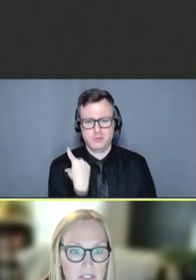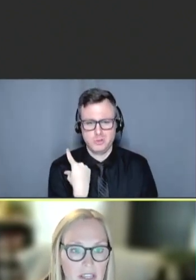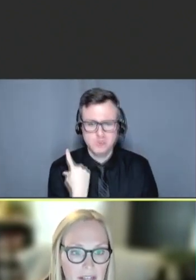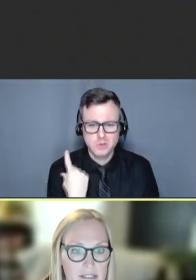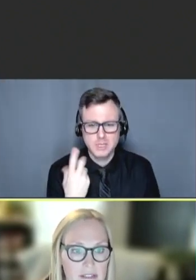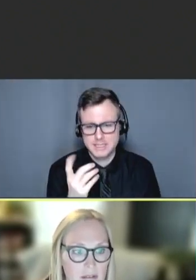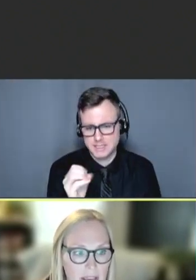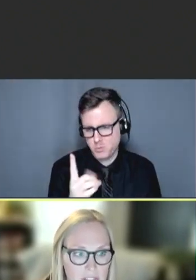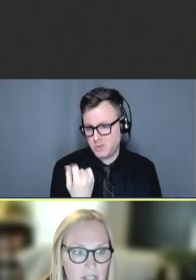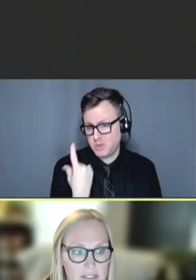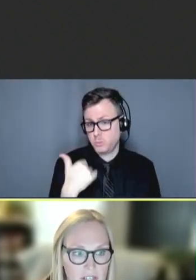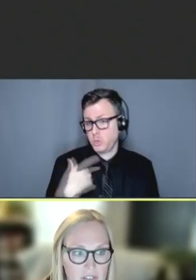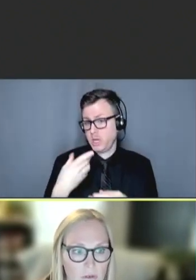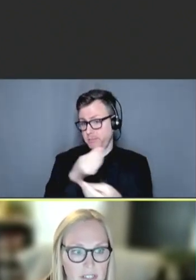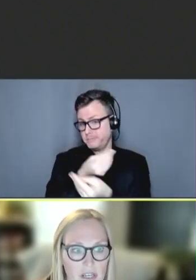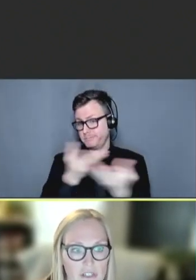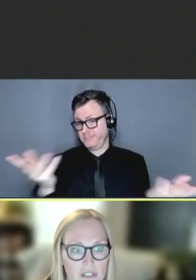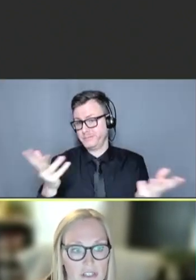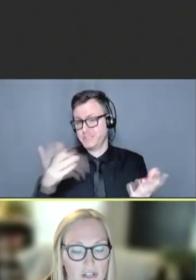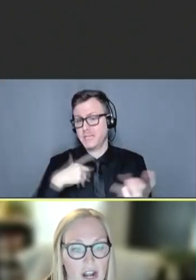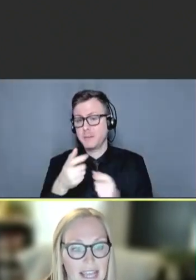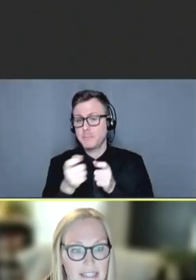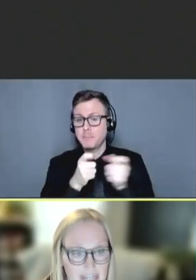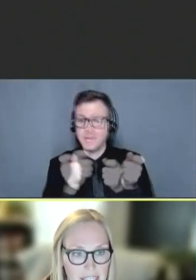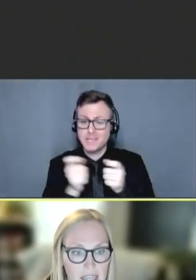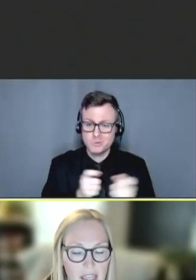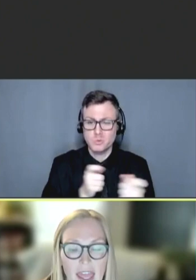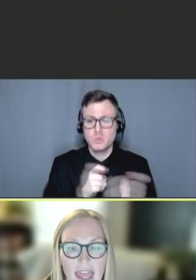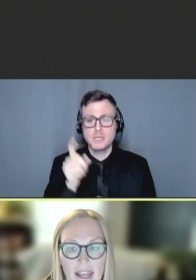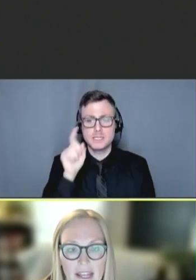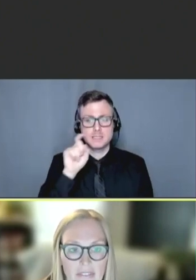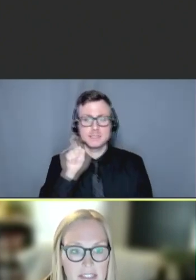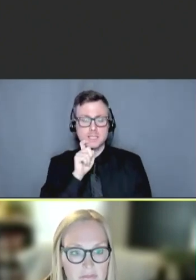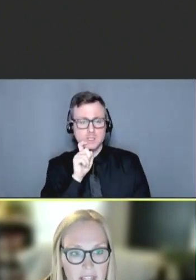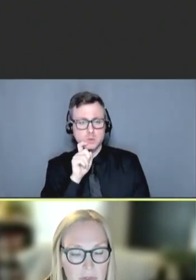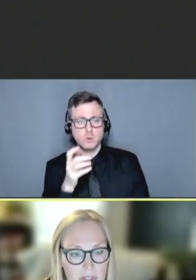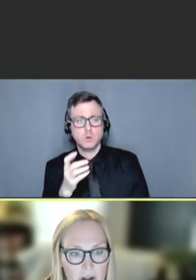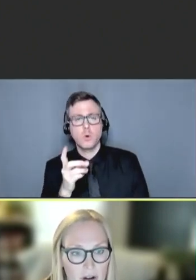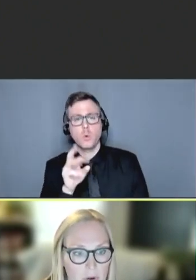the guidance on messaging, sexual orientation and gender identity. And again, that's available in our repository.